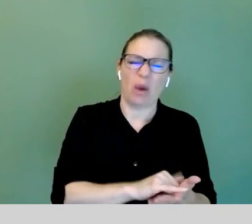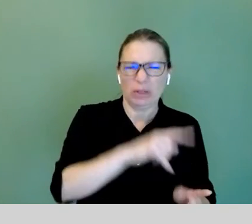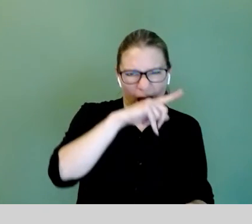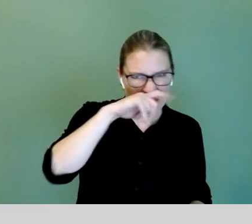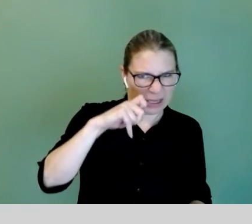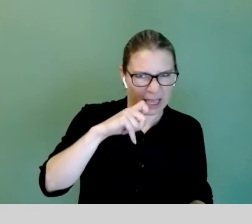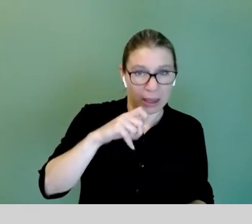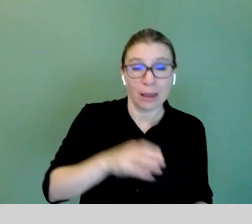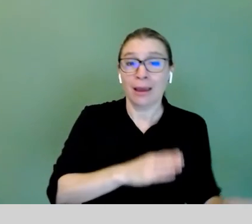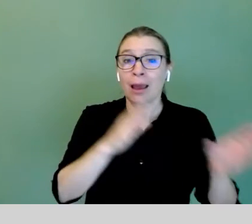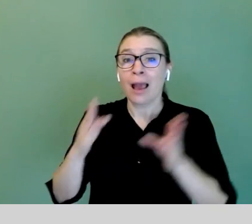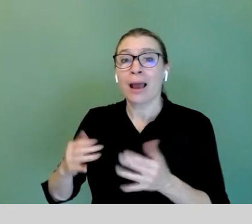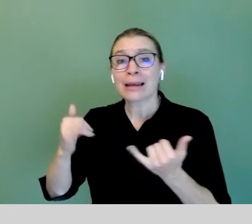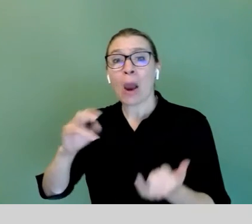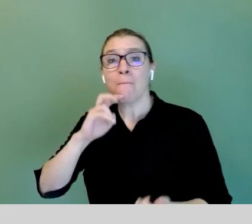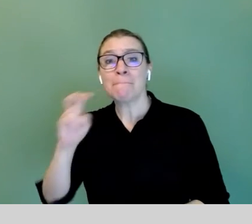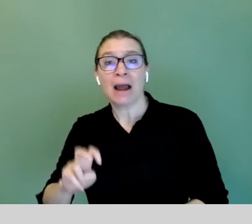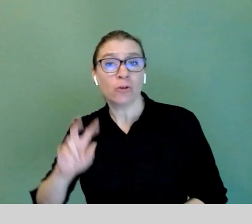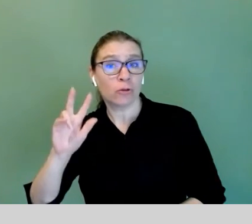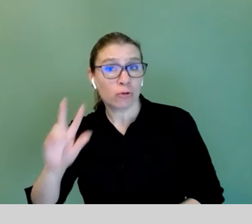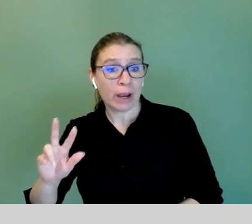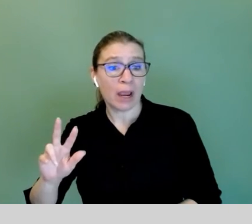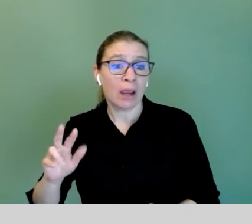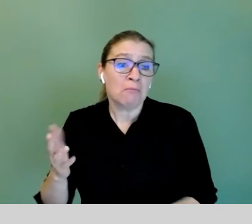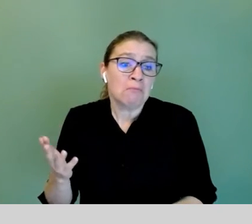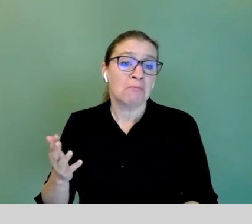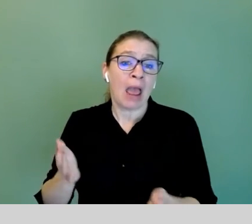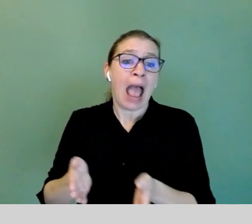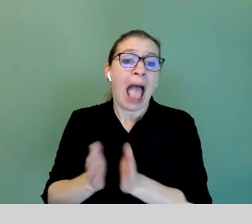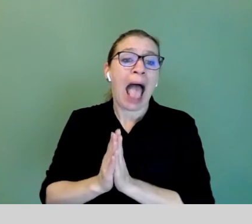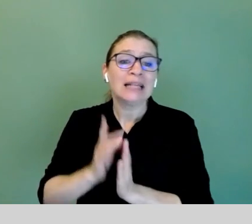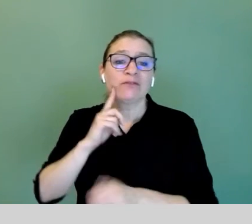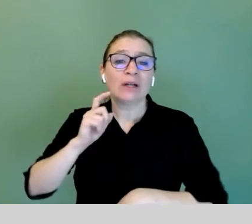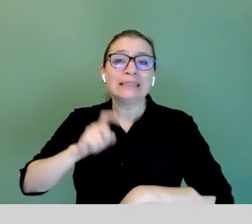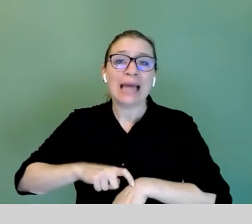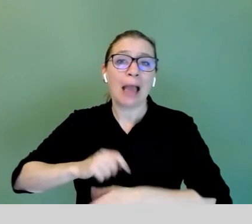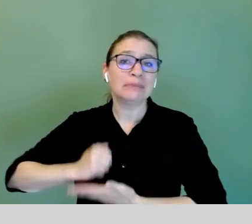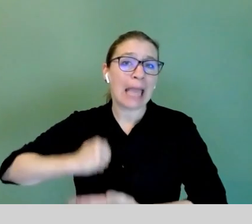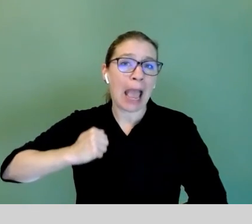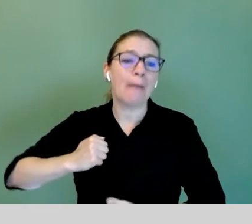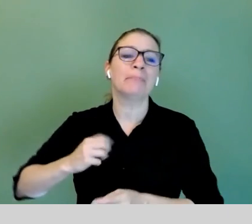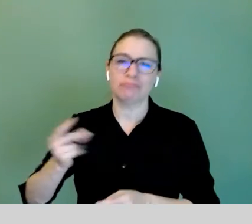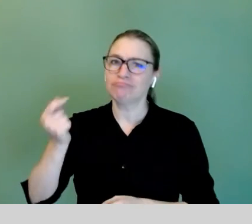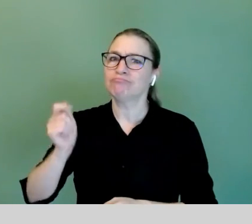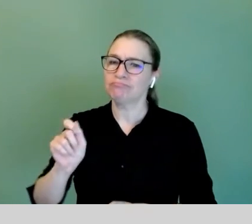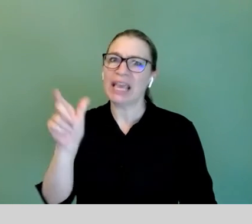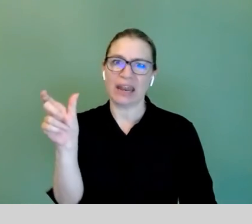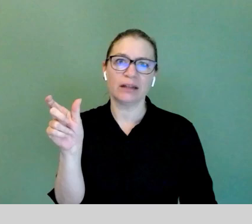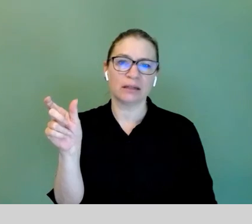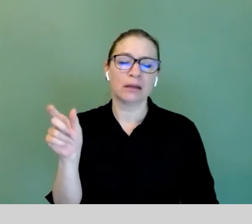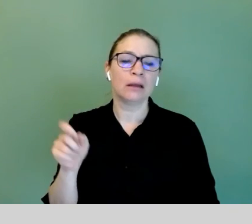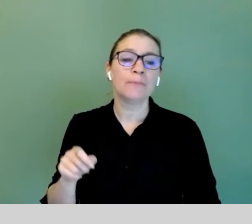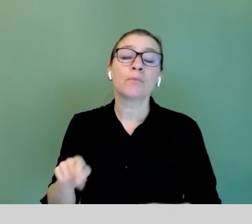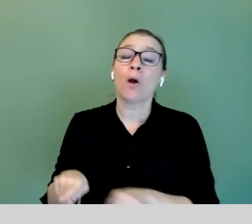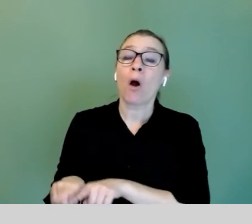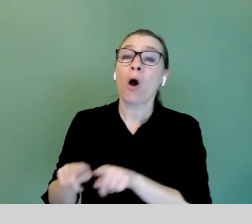and do it this way. That was ugly, but now, in Python 3, you just ask for the timestamp, and you will get it.